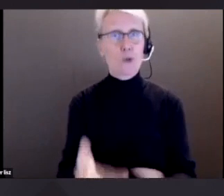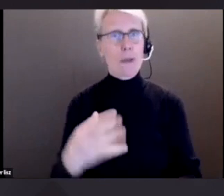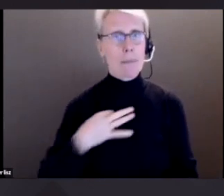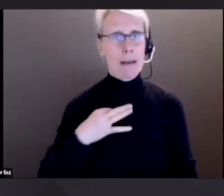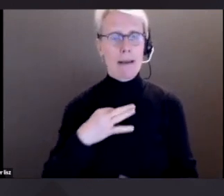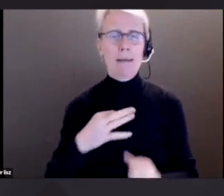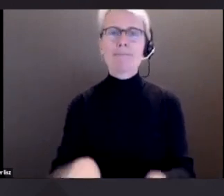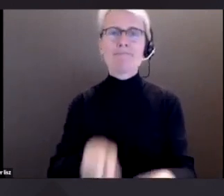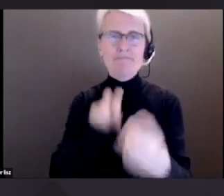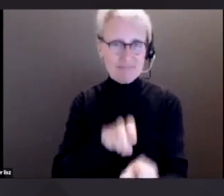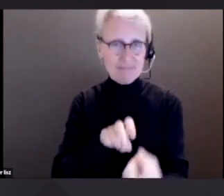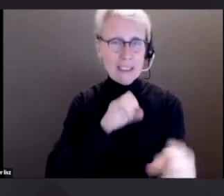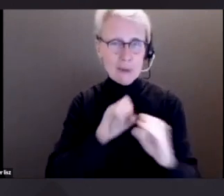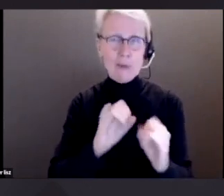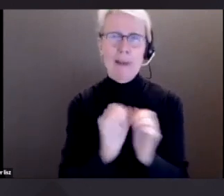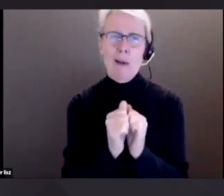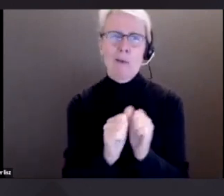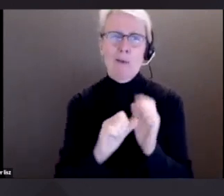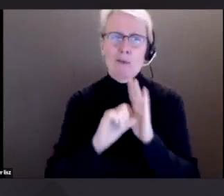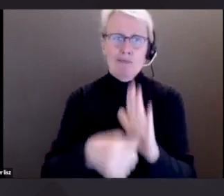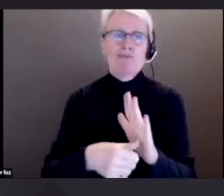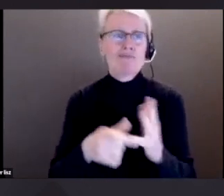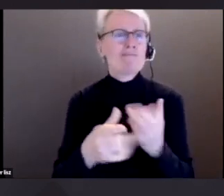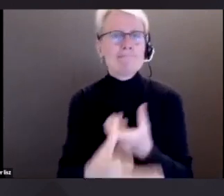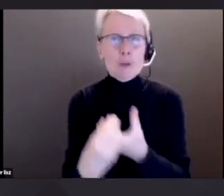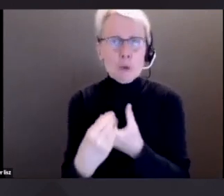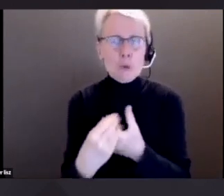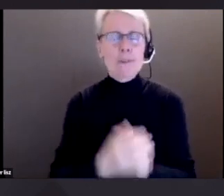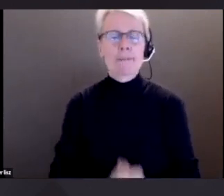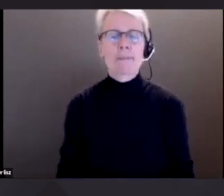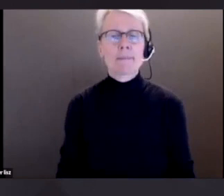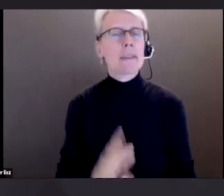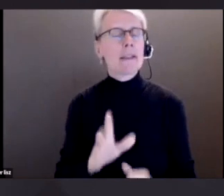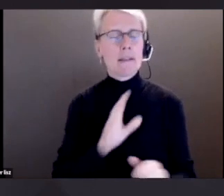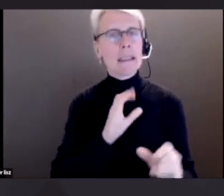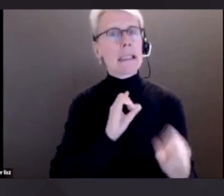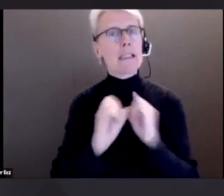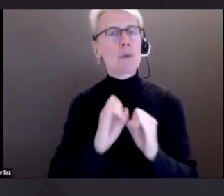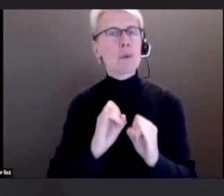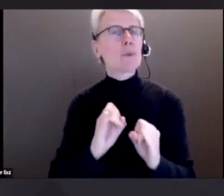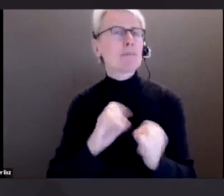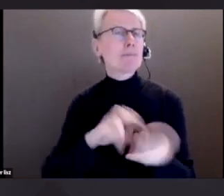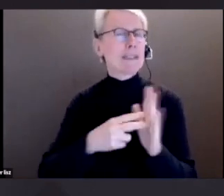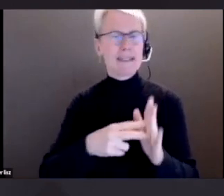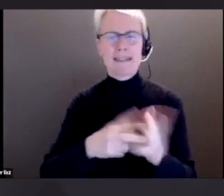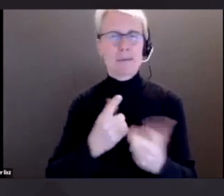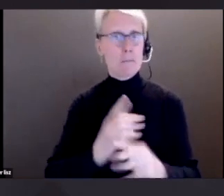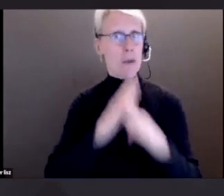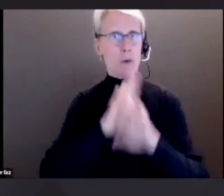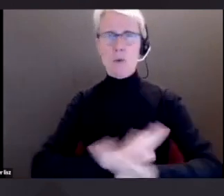Inclusive interviewing involves minimizing barriers and bias. During interview and selection,